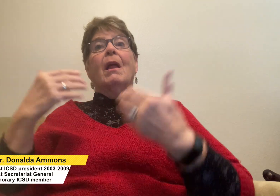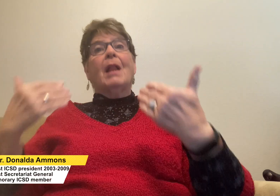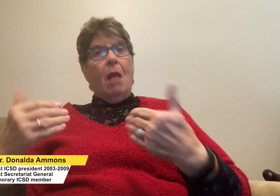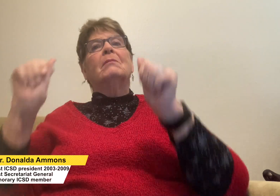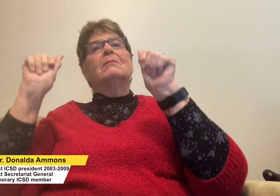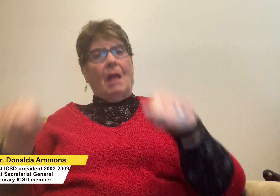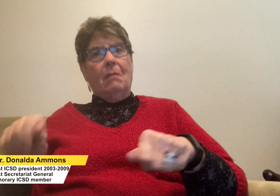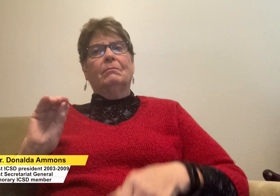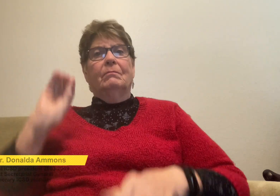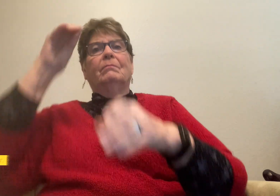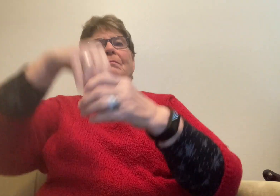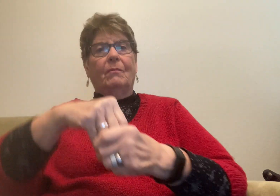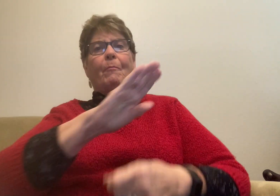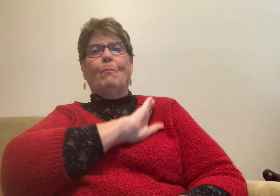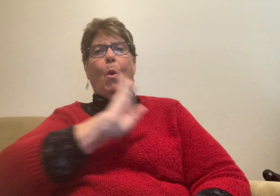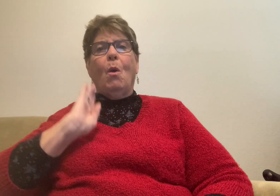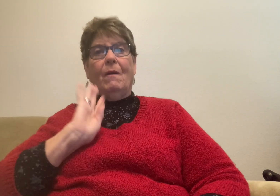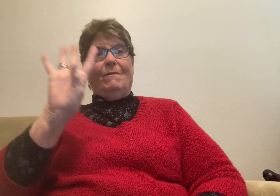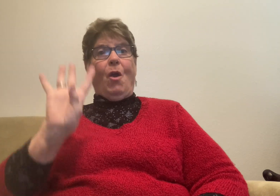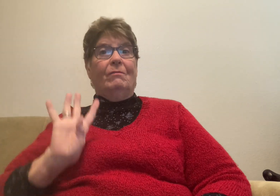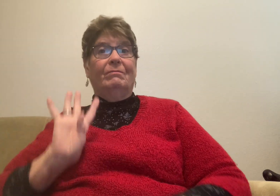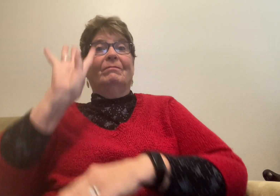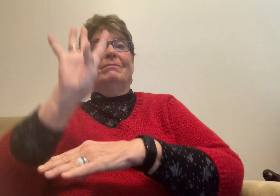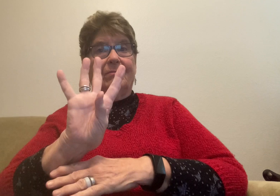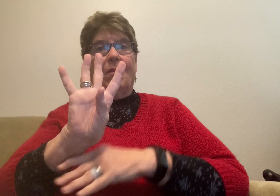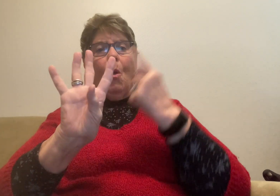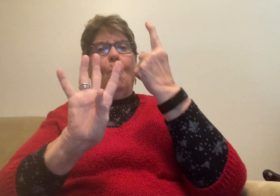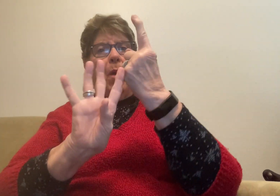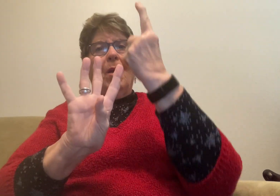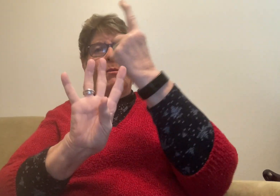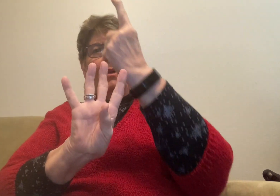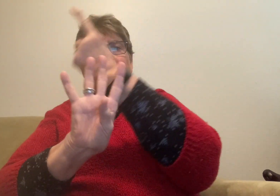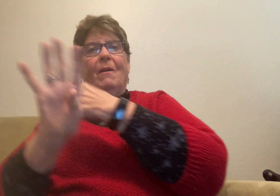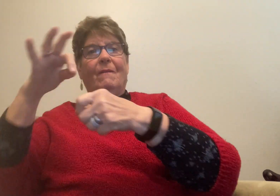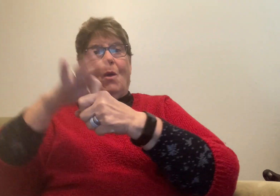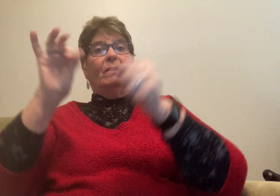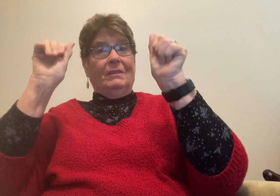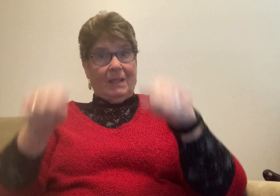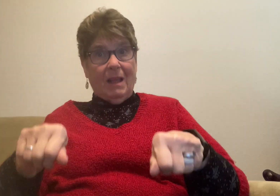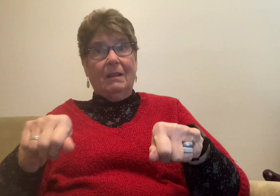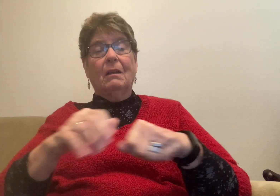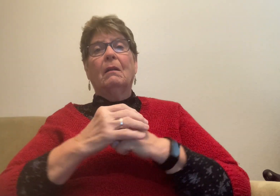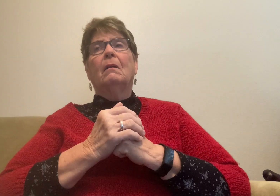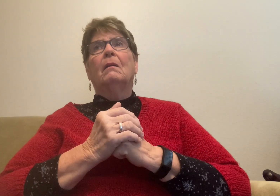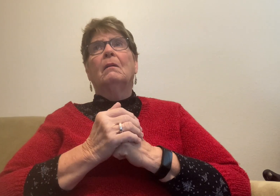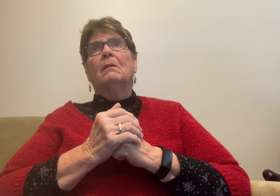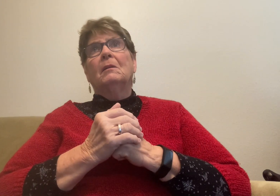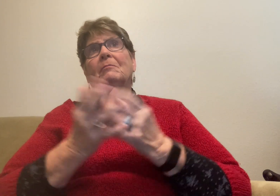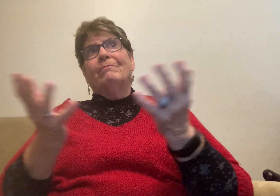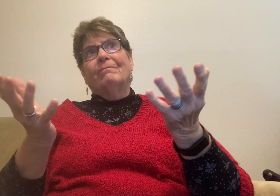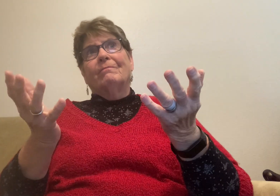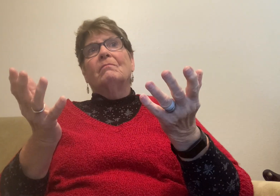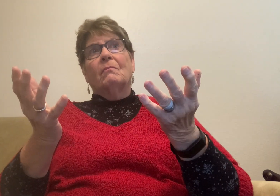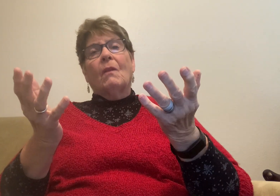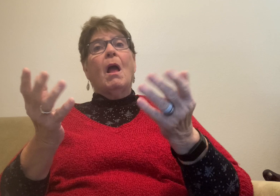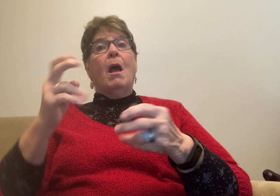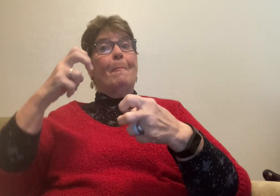now they can serve on the board, four representatives with one vote each.